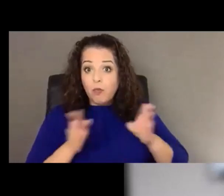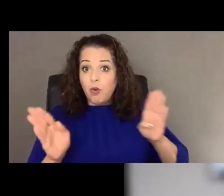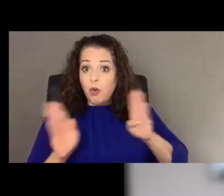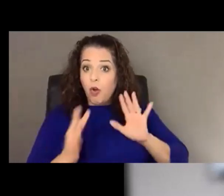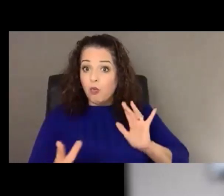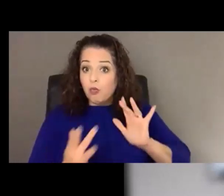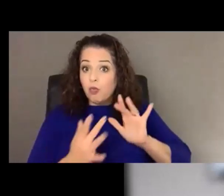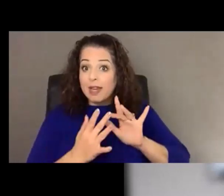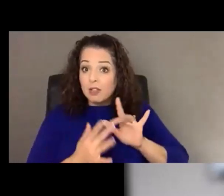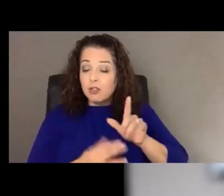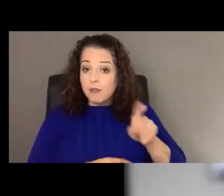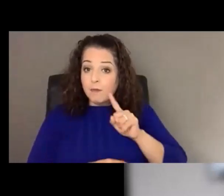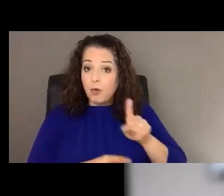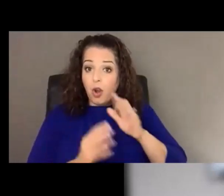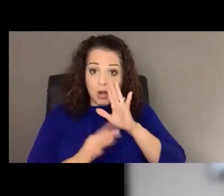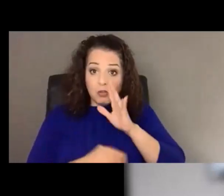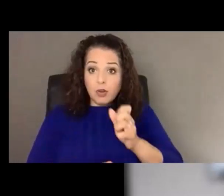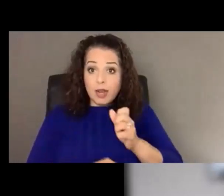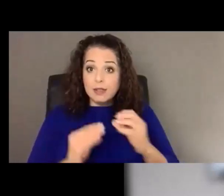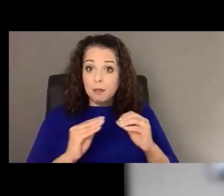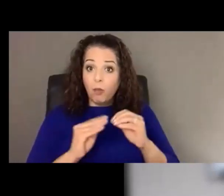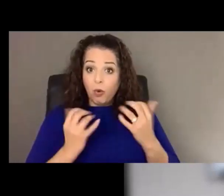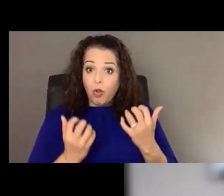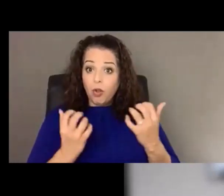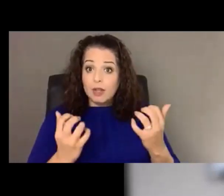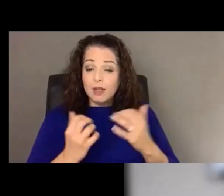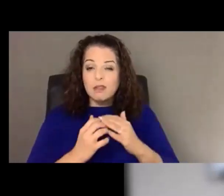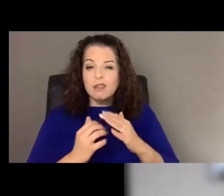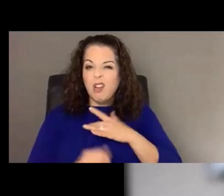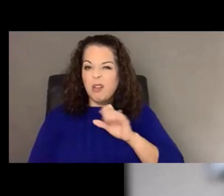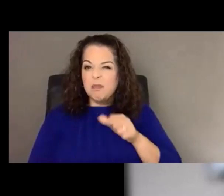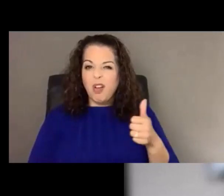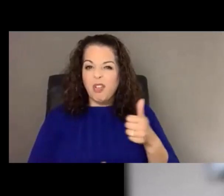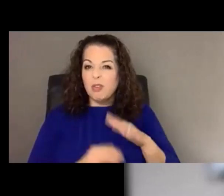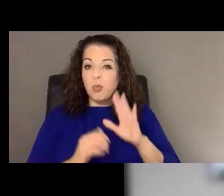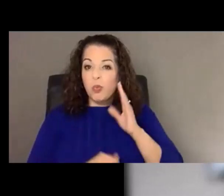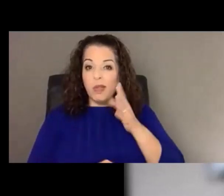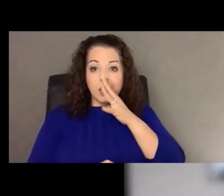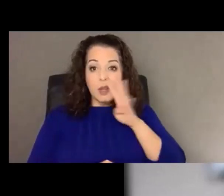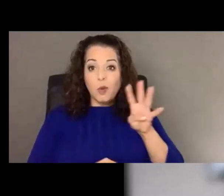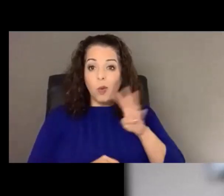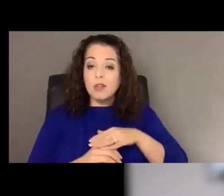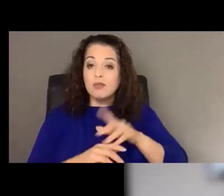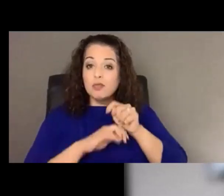that might otherwise ignore traditional text-based data reports?"